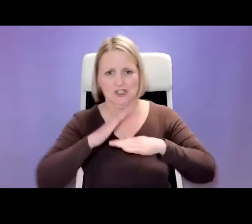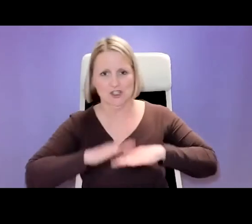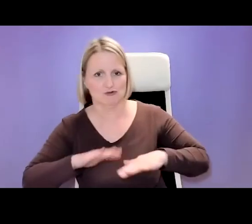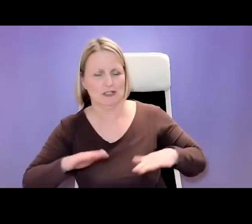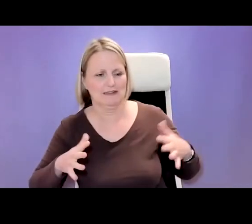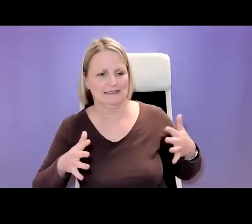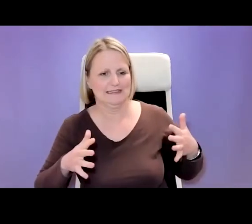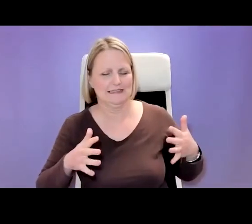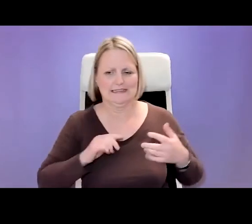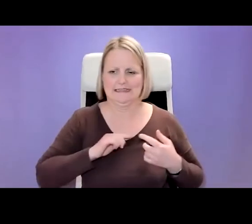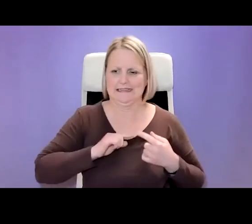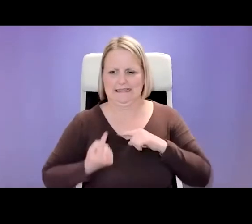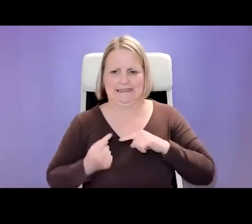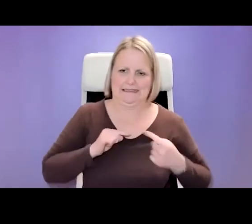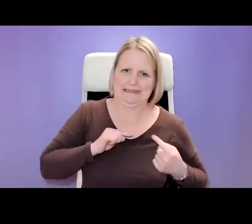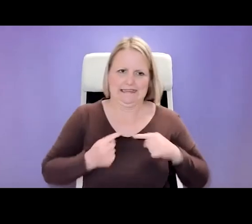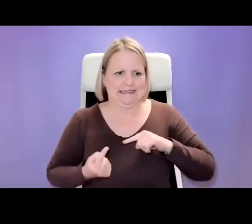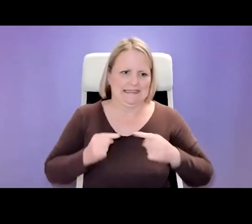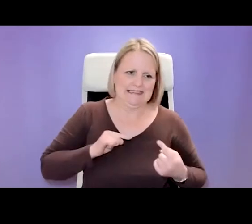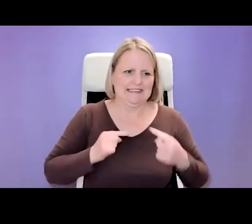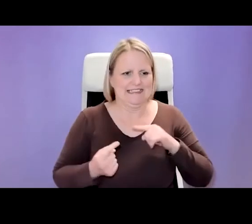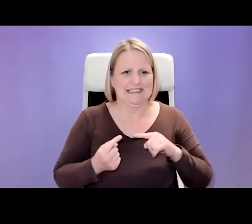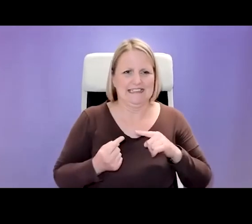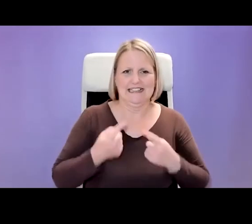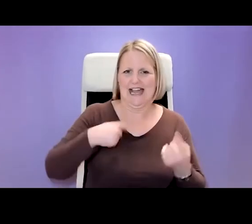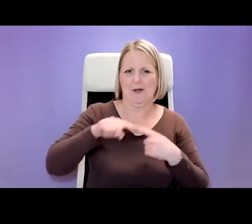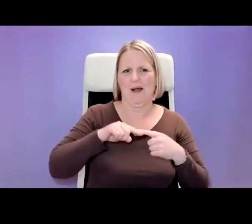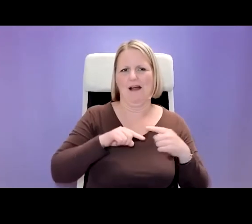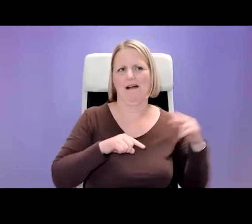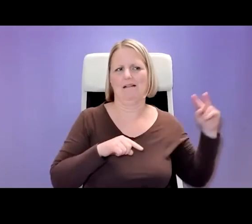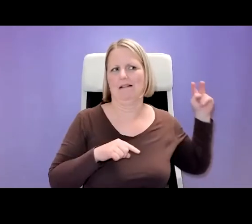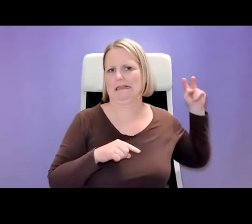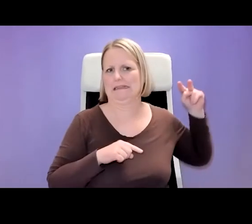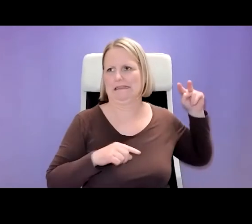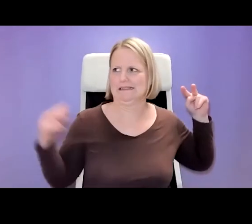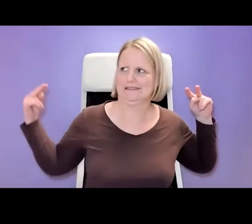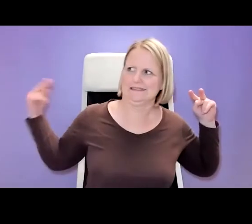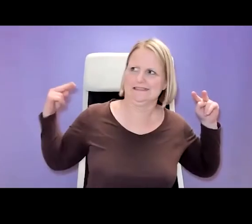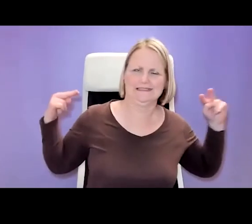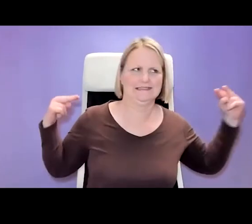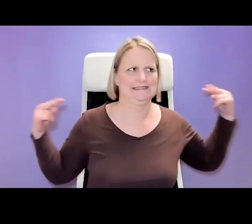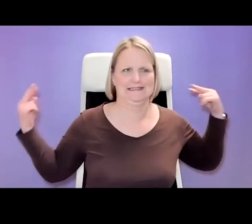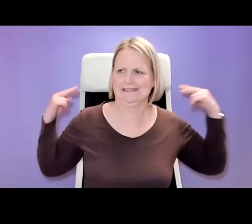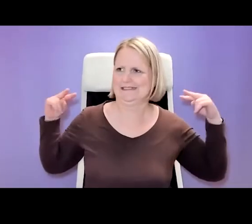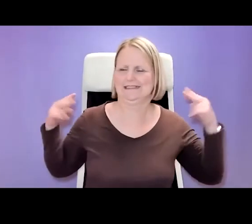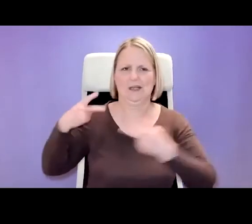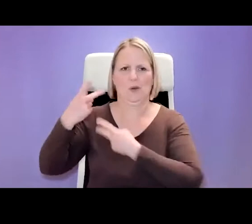our inner channelling of the gazes, or imagined cases of the congregants and choir members,